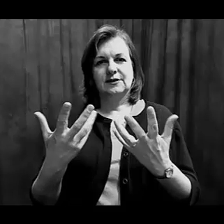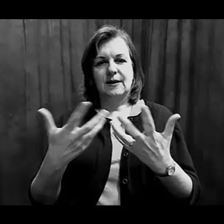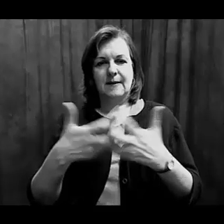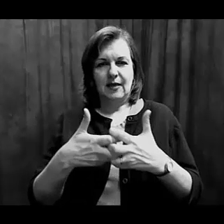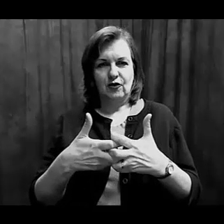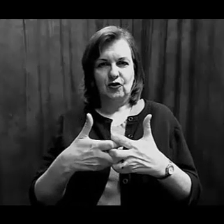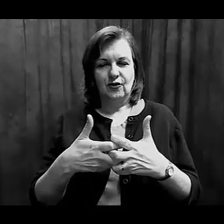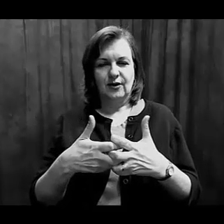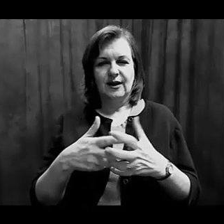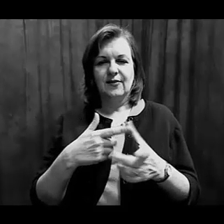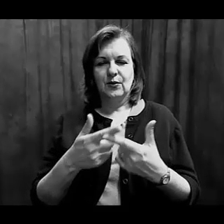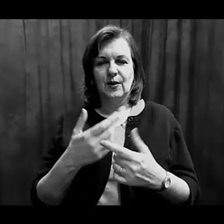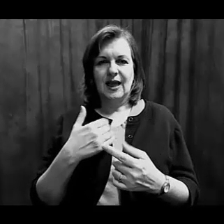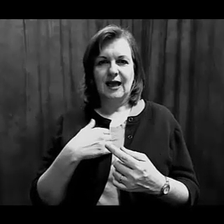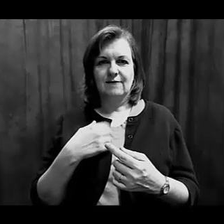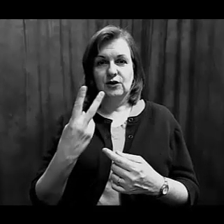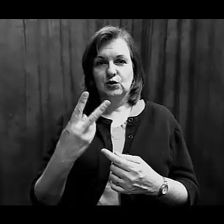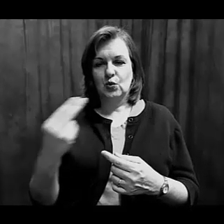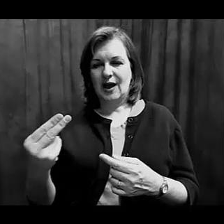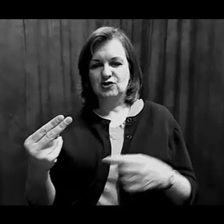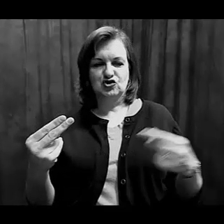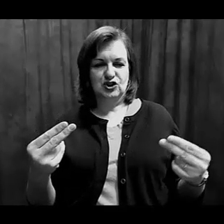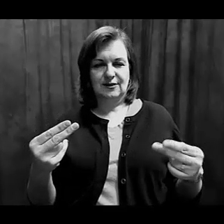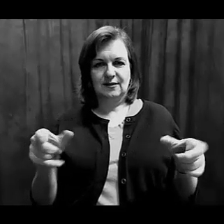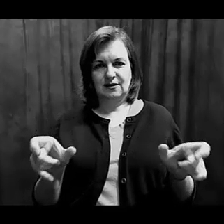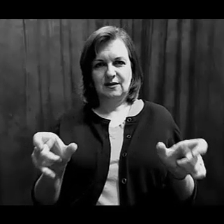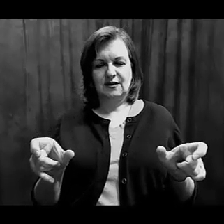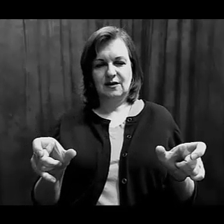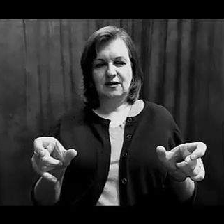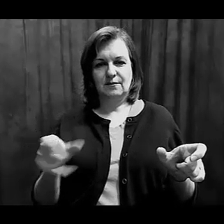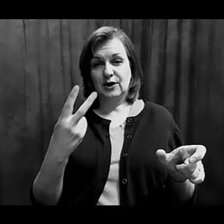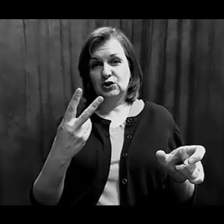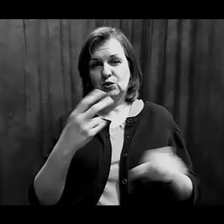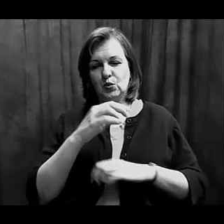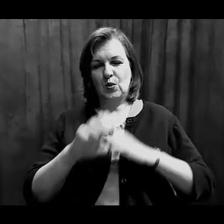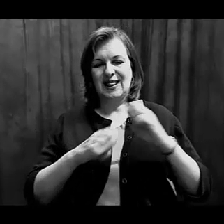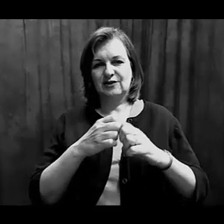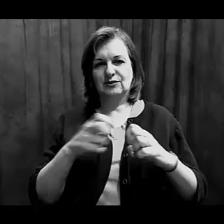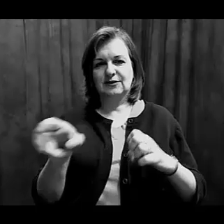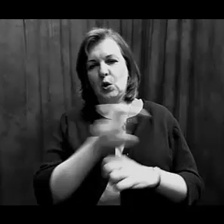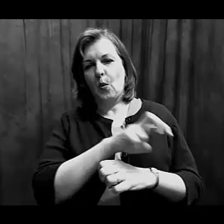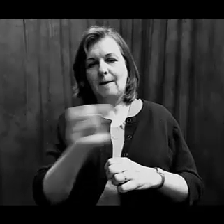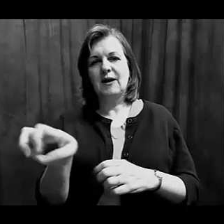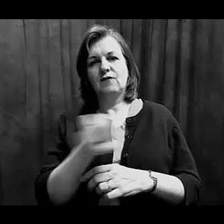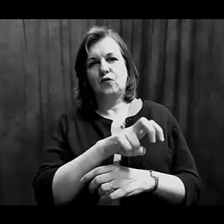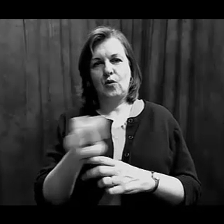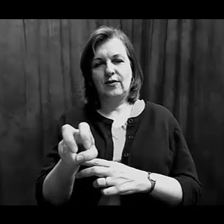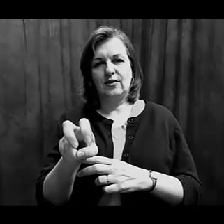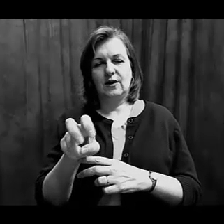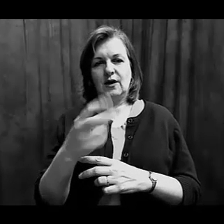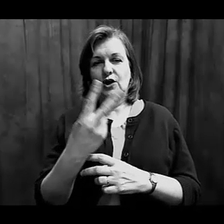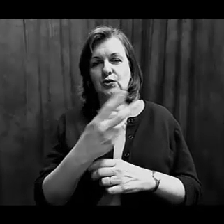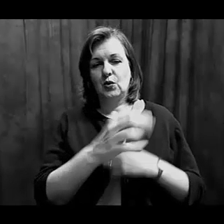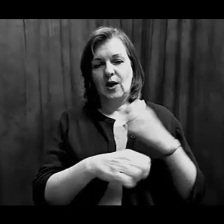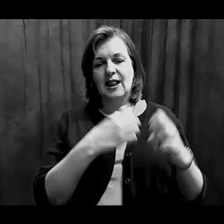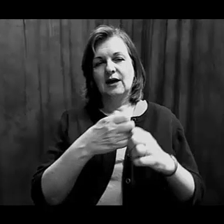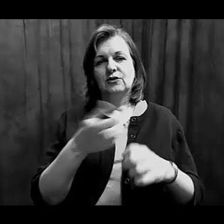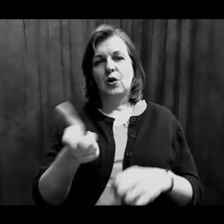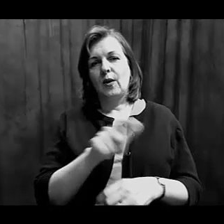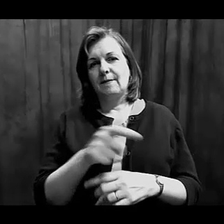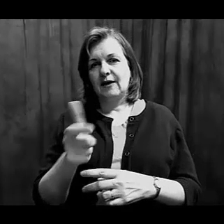the electrons come together and we've got 2 hydrogens here but we've got to electrons now running around